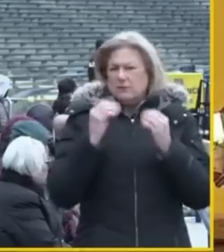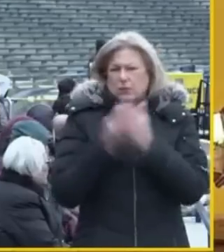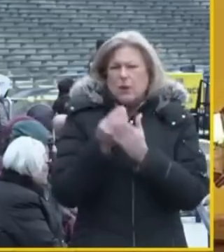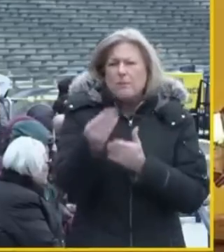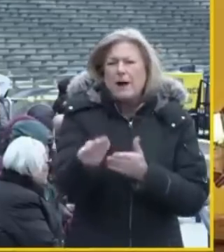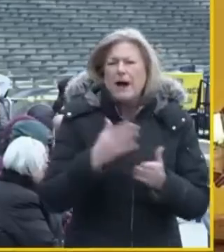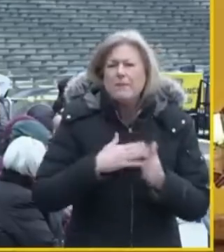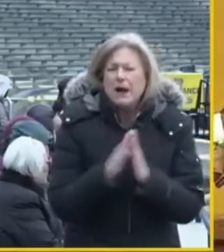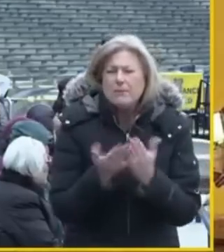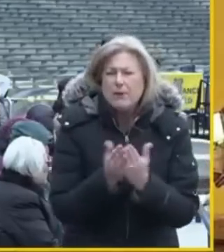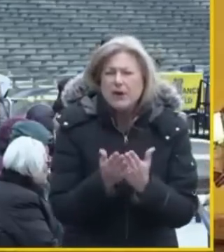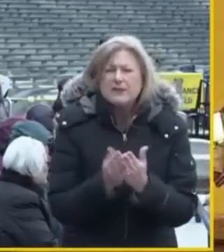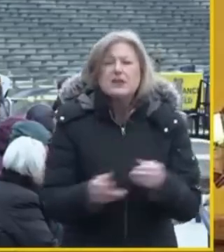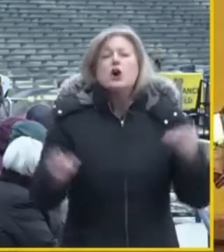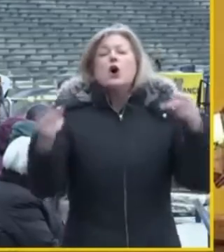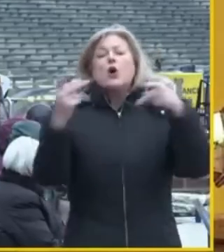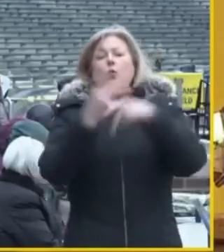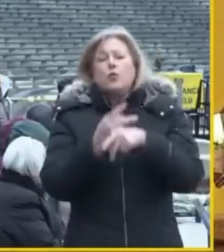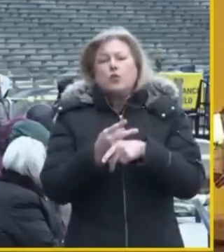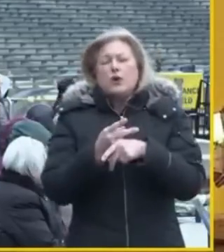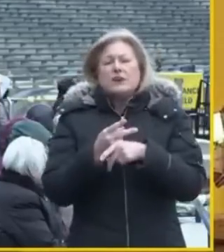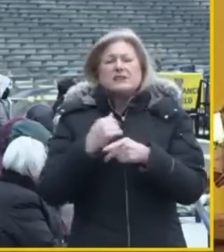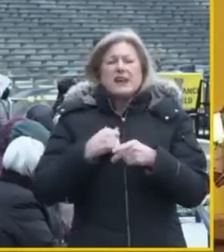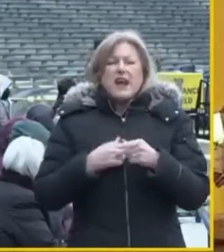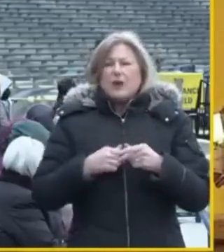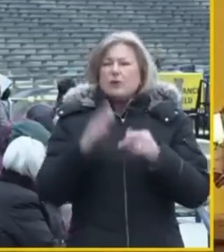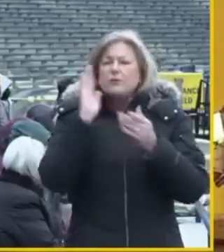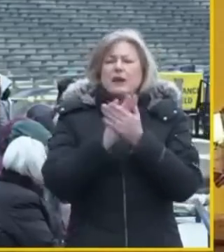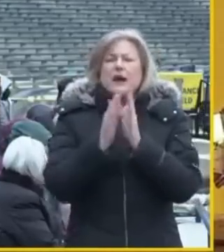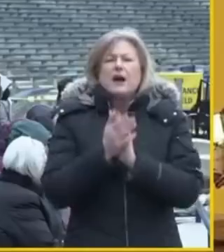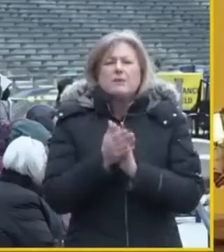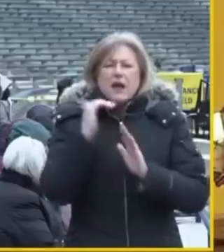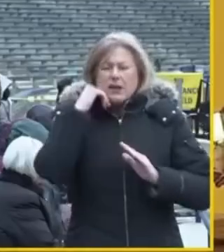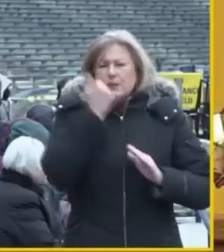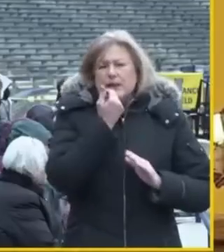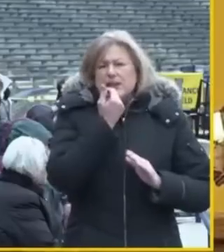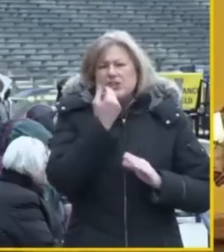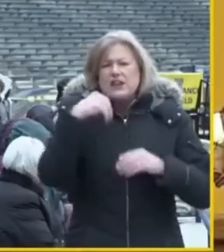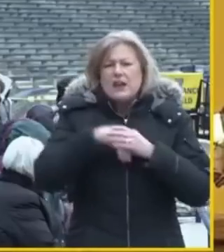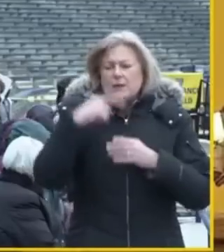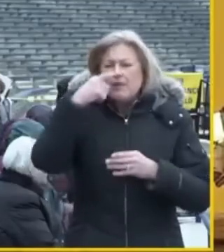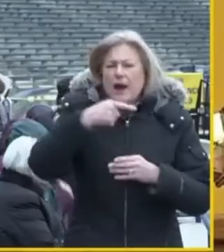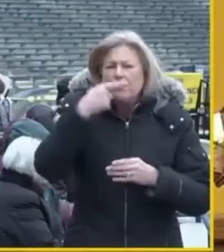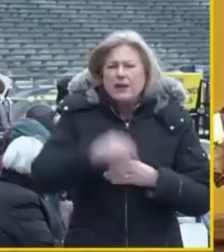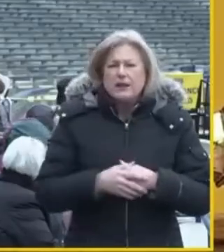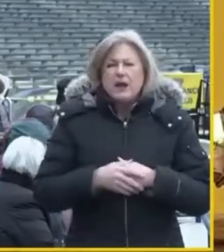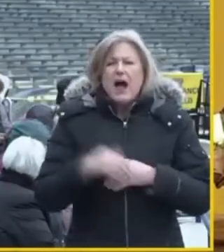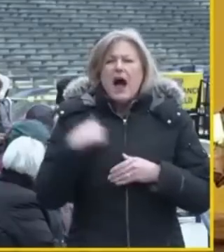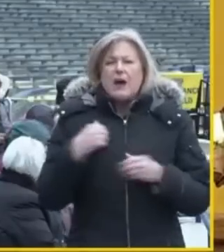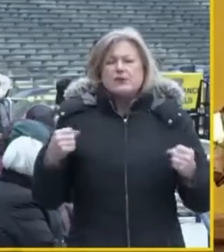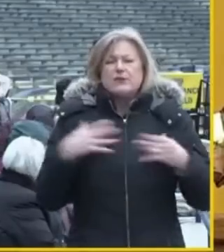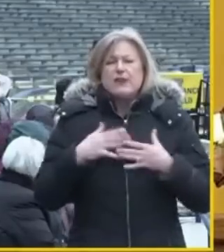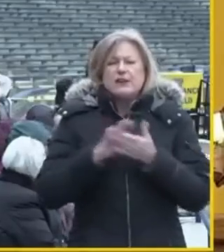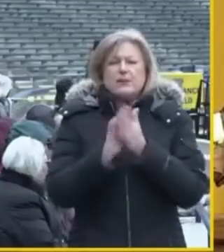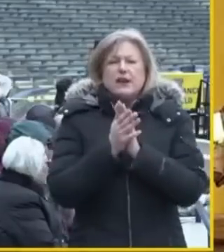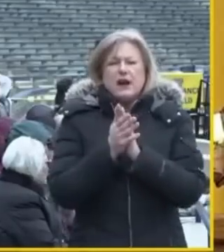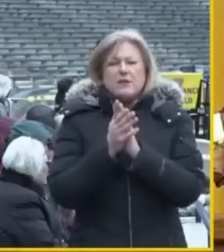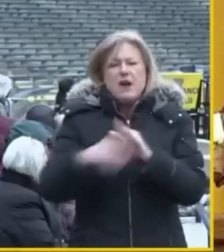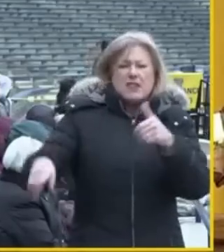I was concerned that I'd be humiliated in the public square. I was afraid to become the first lady of California,